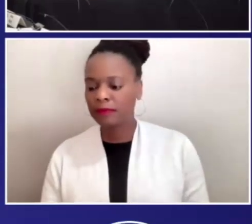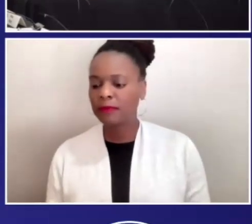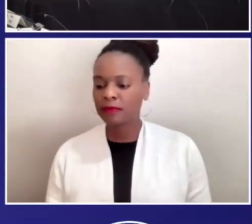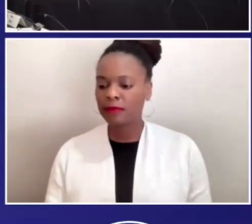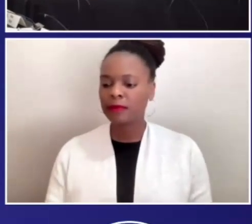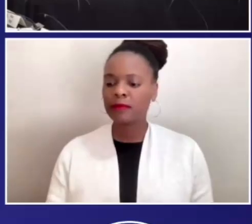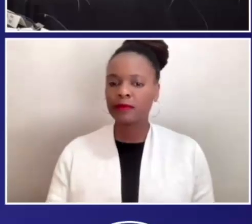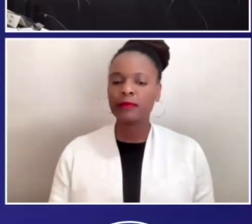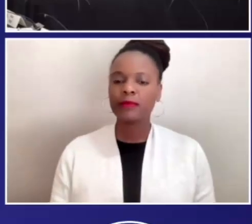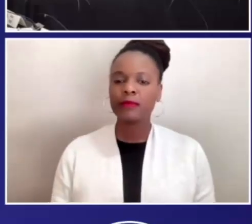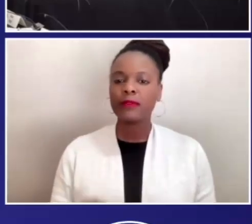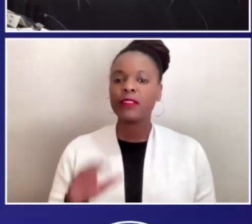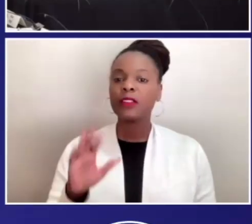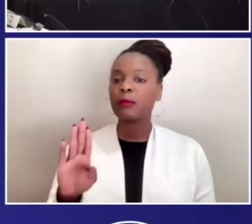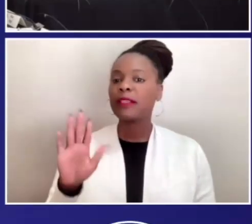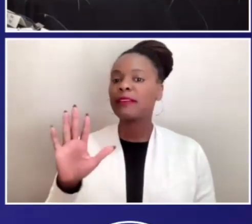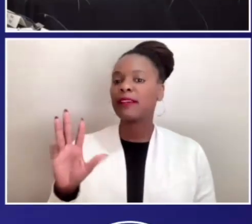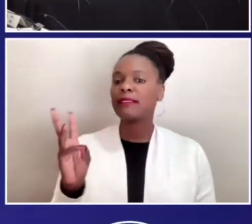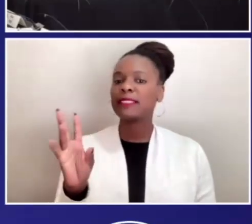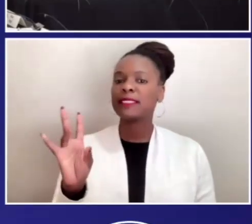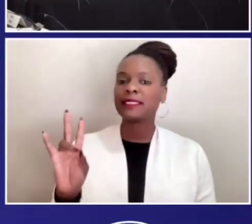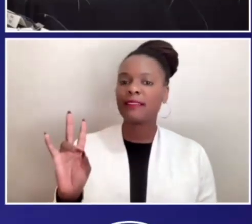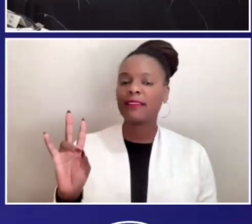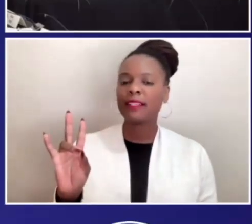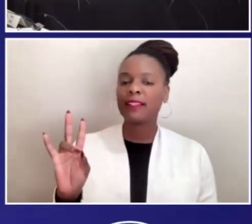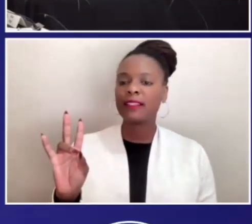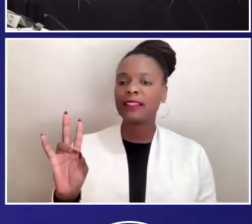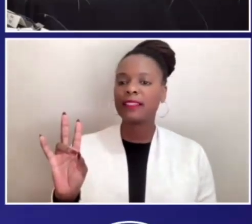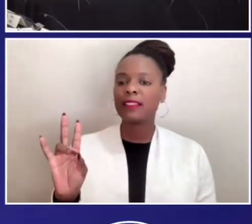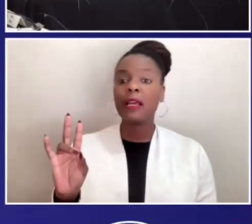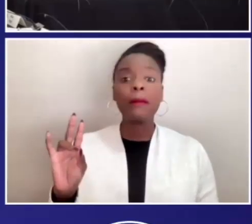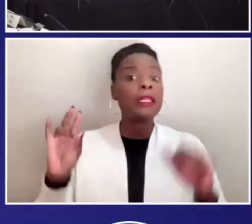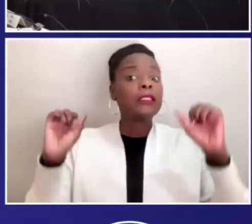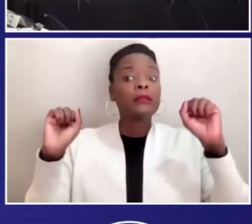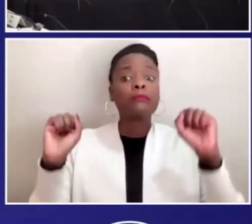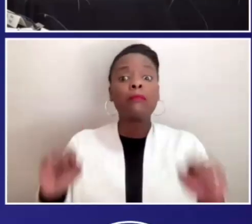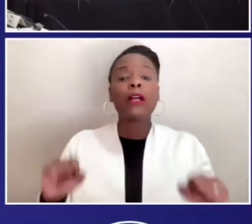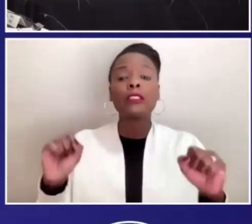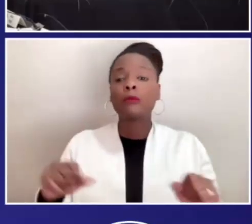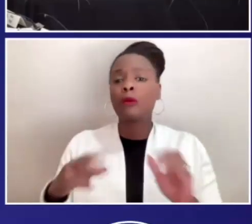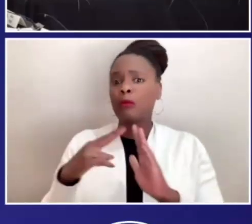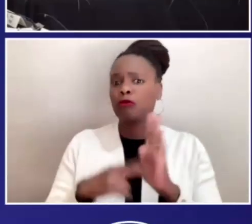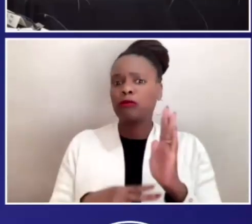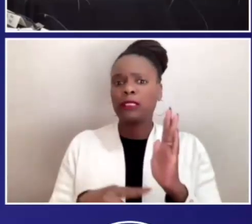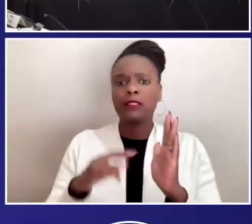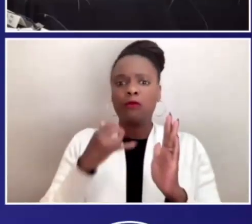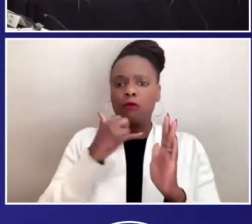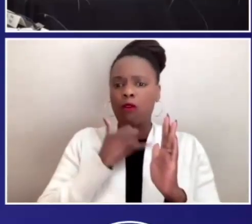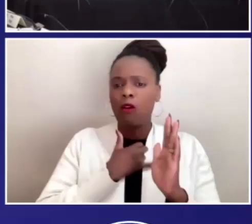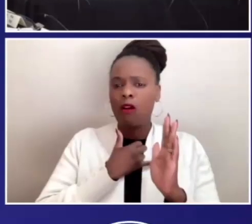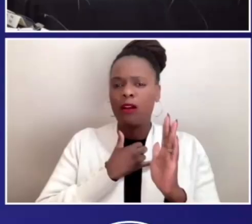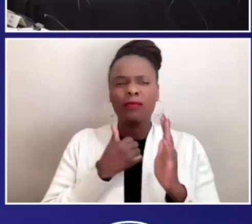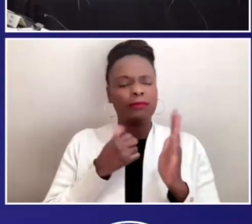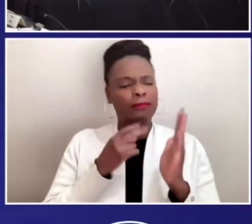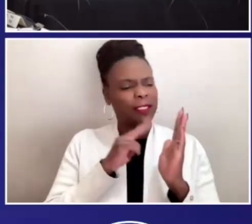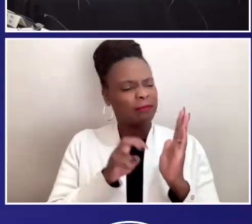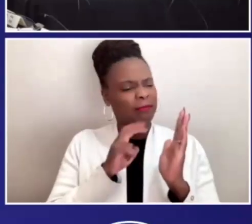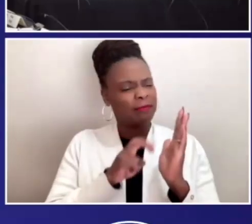(6), and (7). And look, this is very possible I'm reading this wrong. I just -- I keep having trouble figuring out what these paragraphs are actually saying